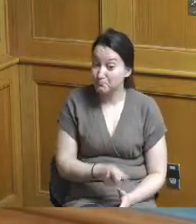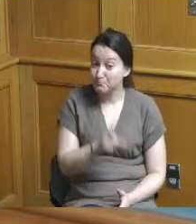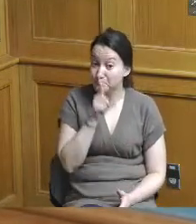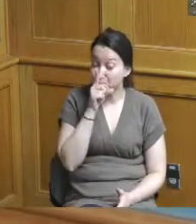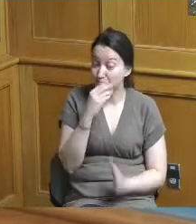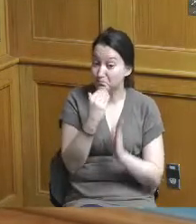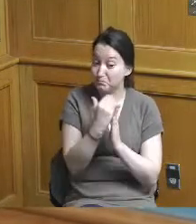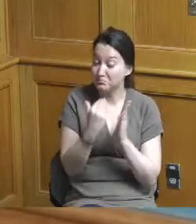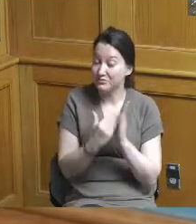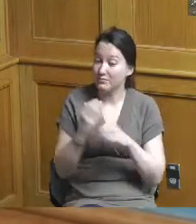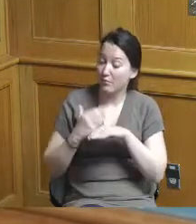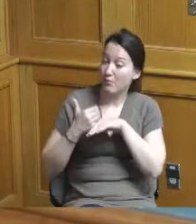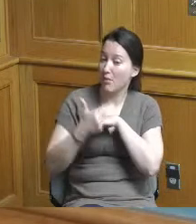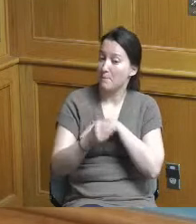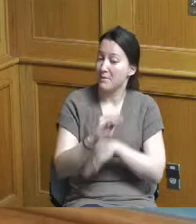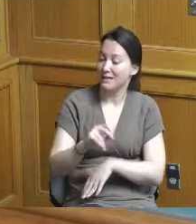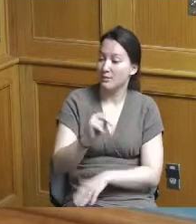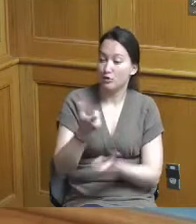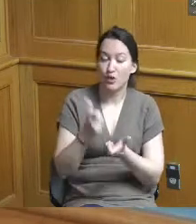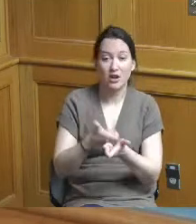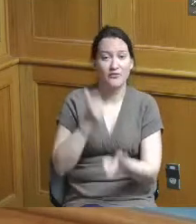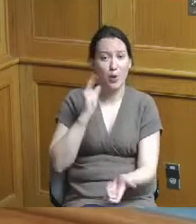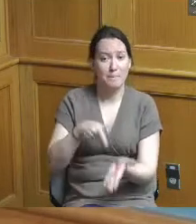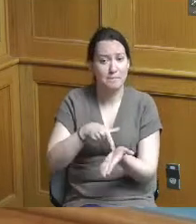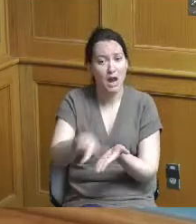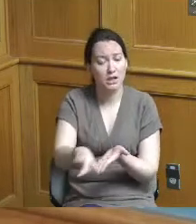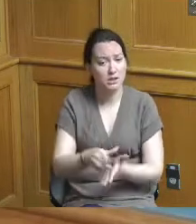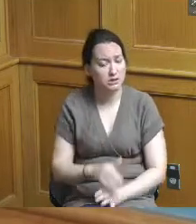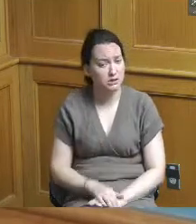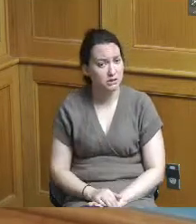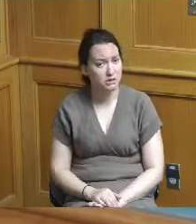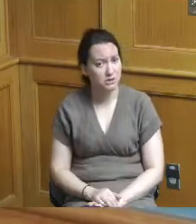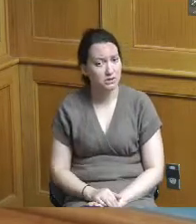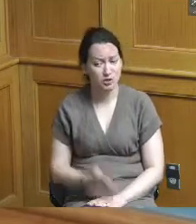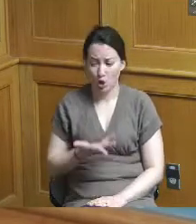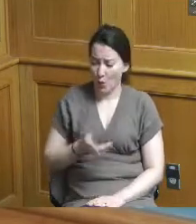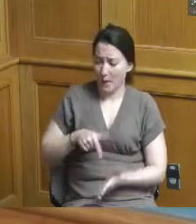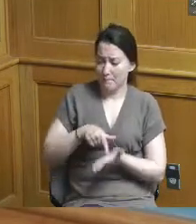Millennium because they might have been trying to avoid the pay abandoned car so they go across the